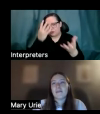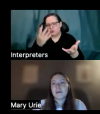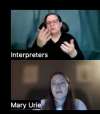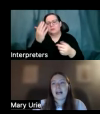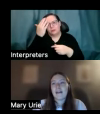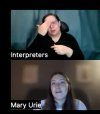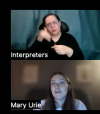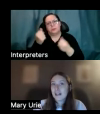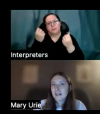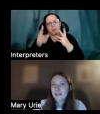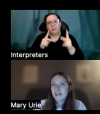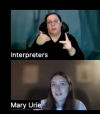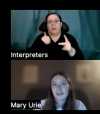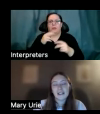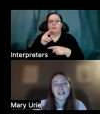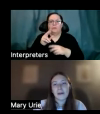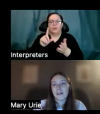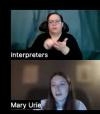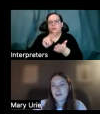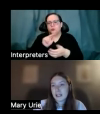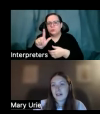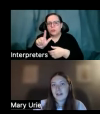of people have newsletters, so you can get a monthly newsletter